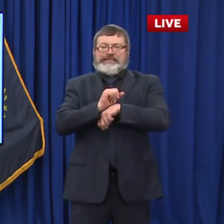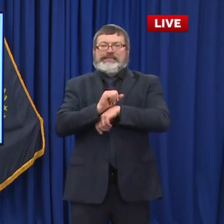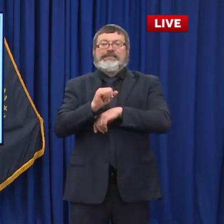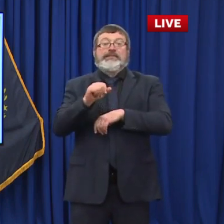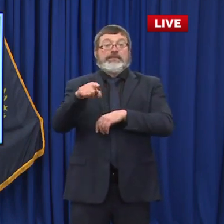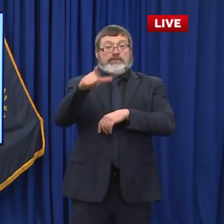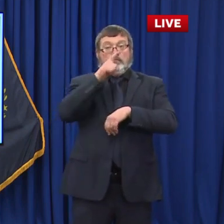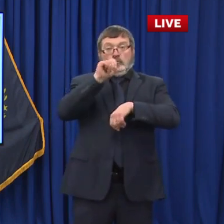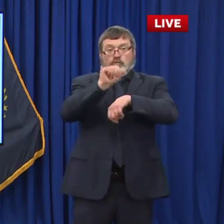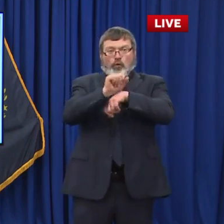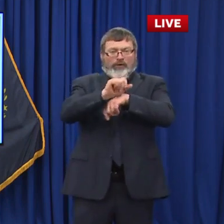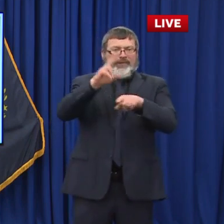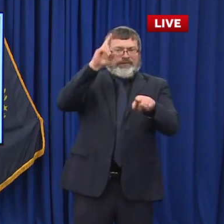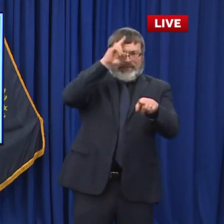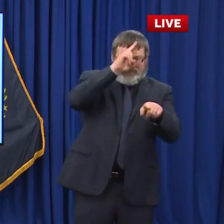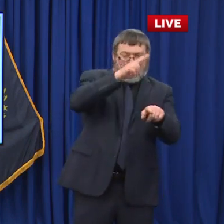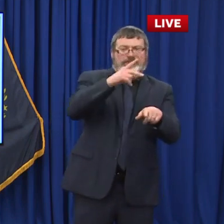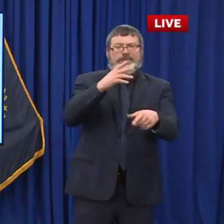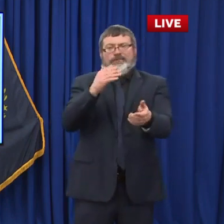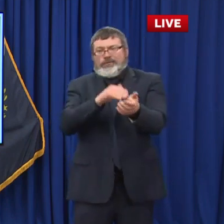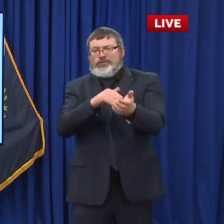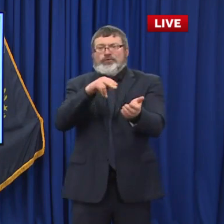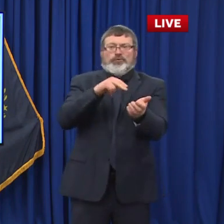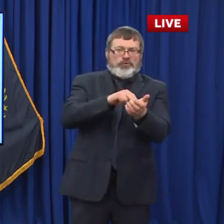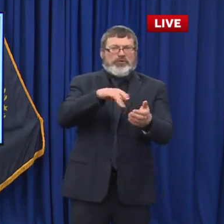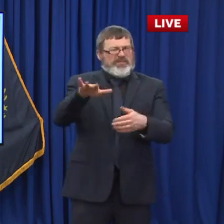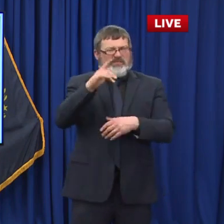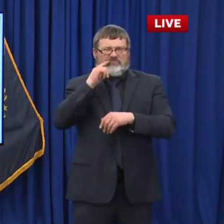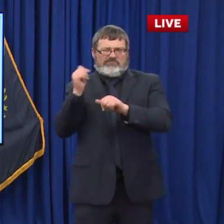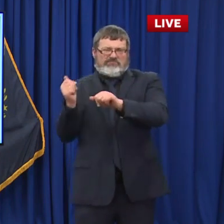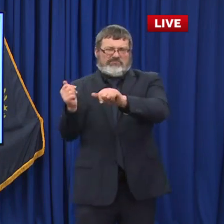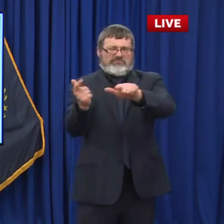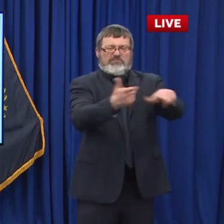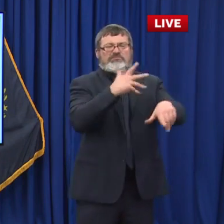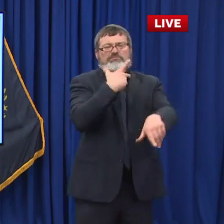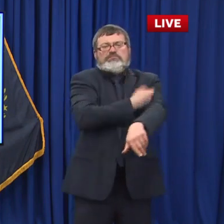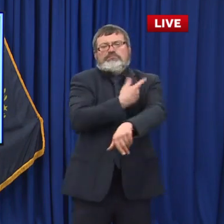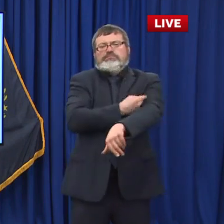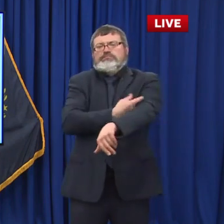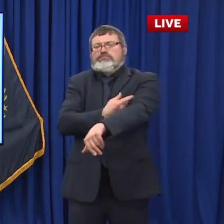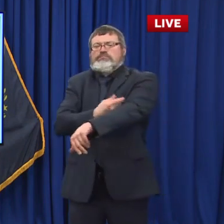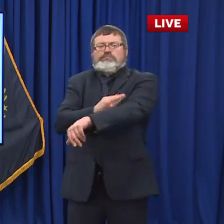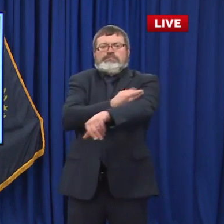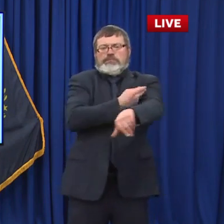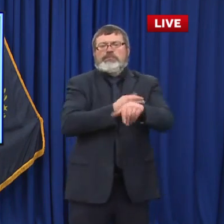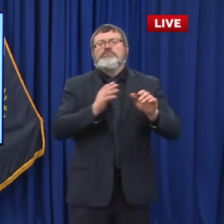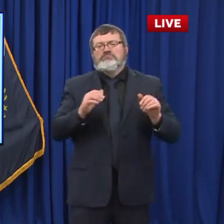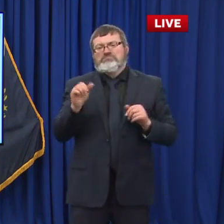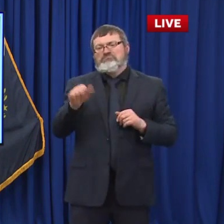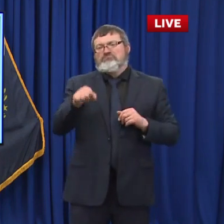IT IS A SAFE VACCINE. A LOT OF FOLKS IN OUR HEALTH CARE TAKING IT AS WE SPEAK.